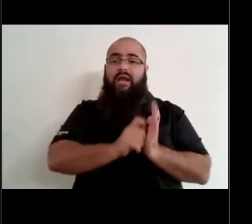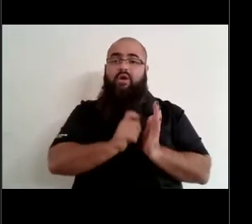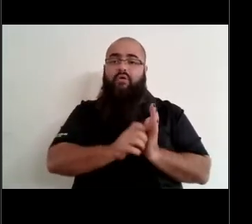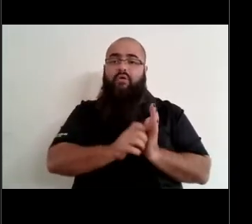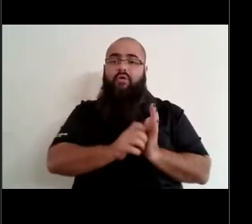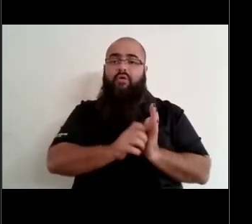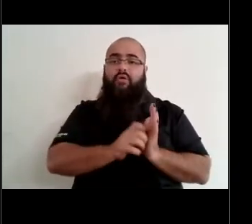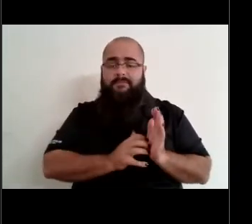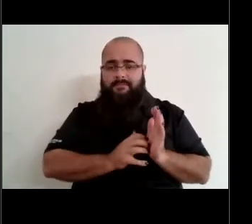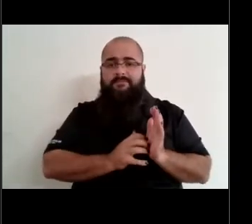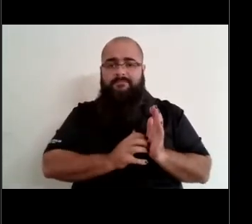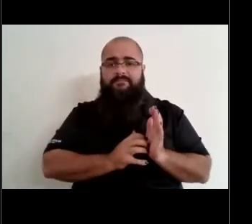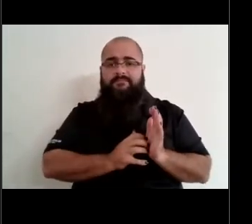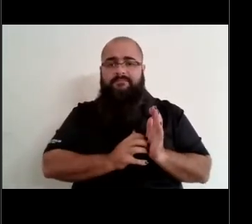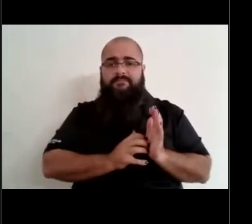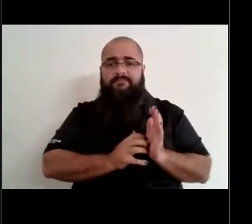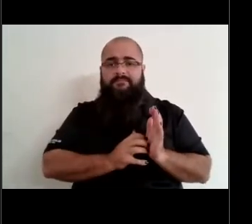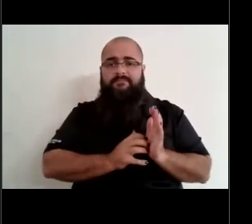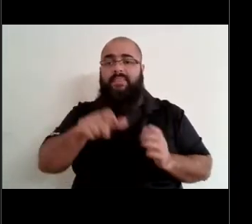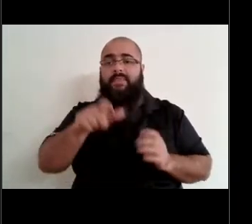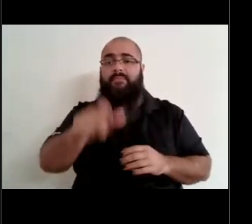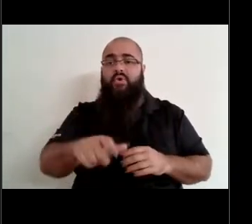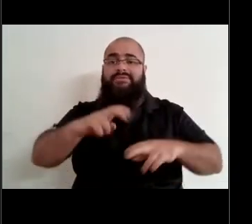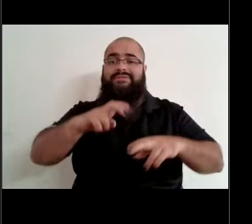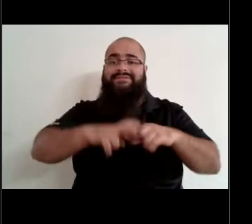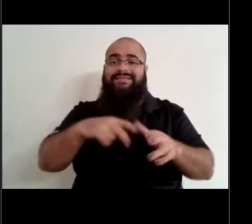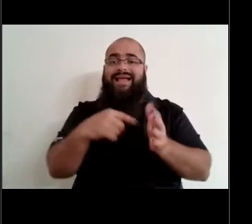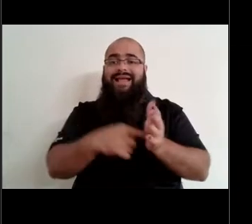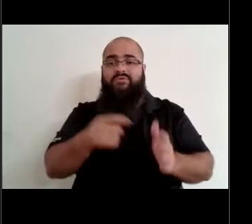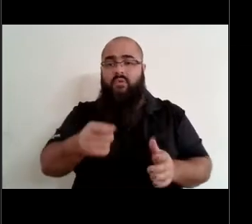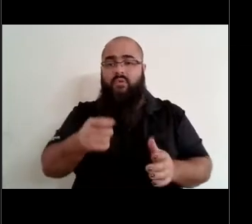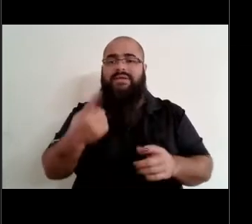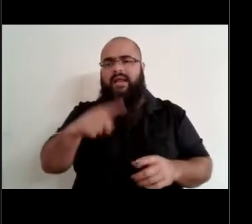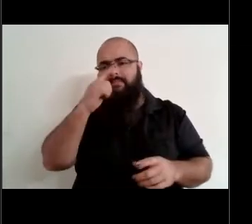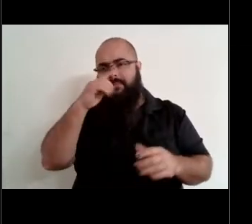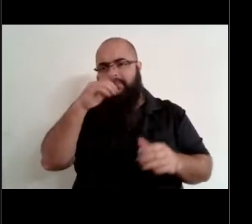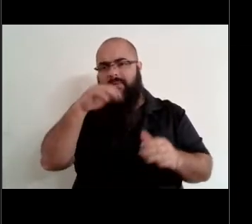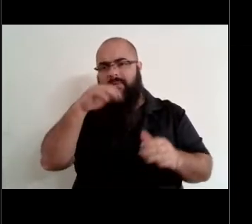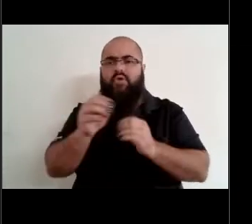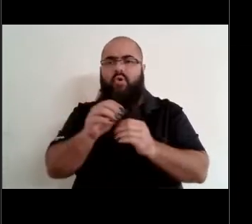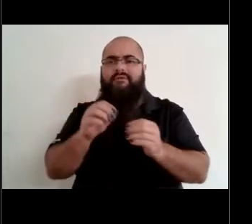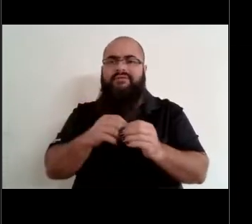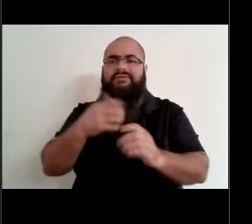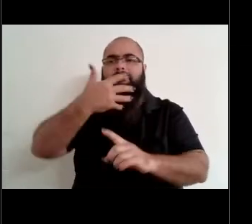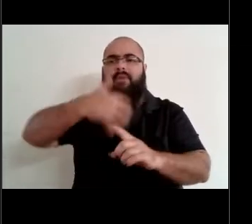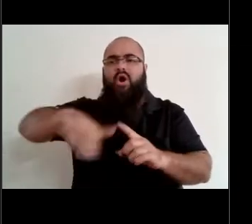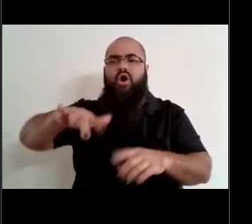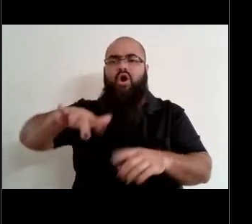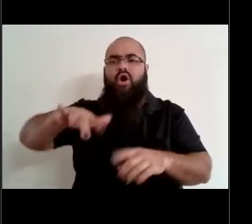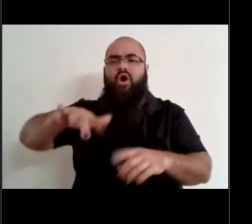it might be the mother didn't return children afternoon half school holidays with them and the children are missing school.